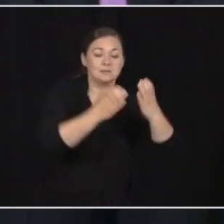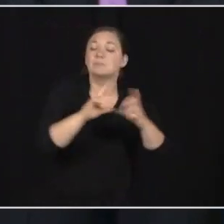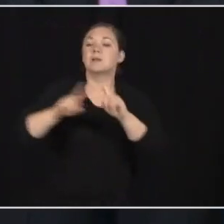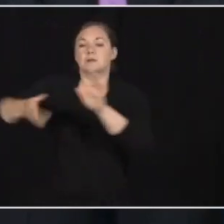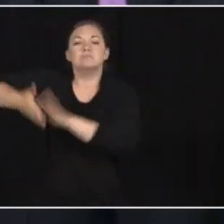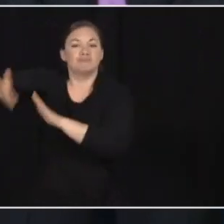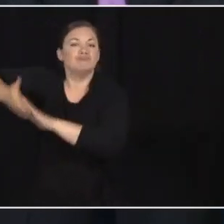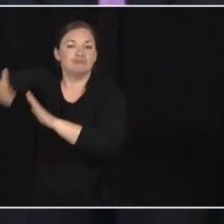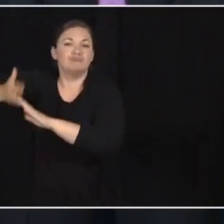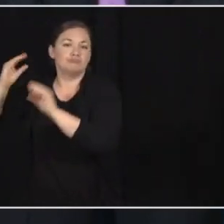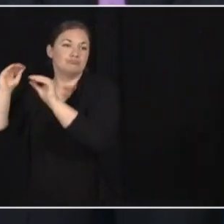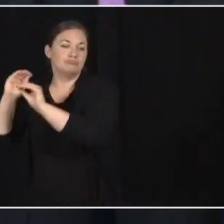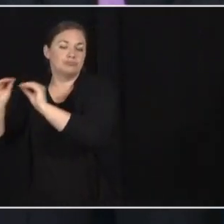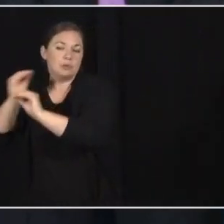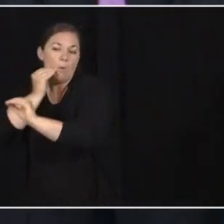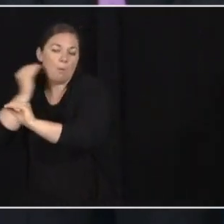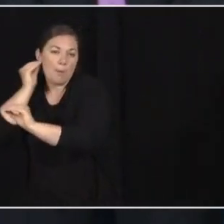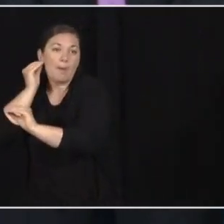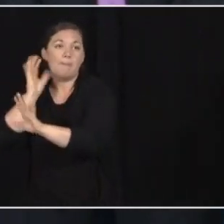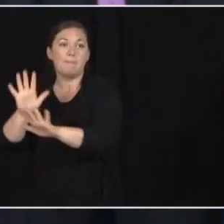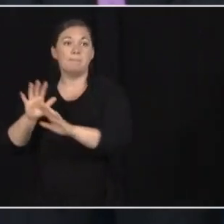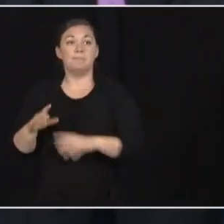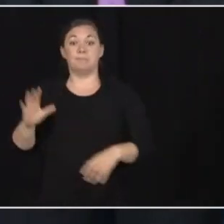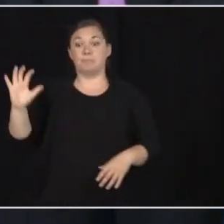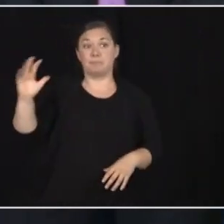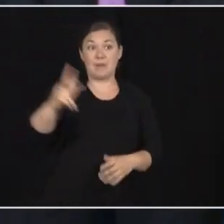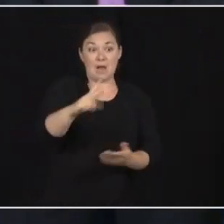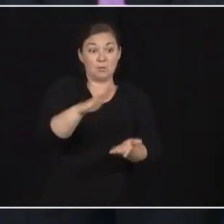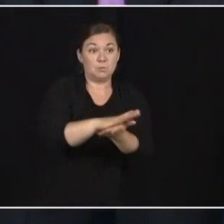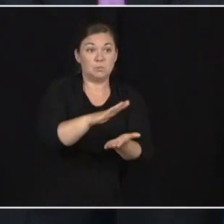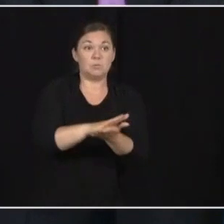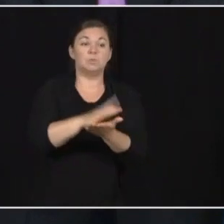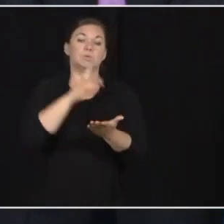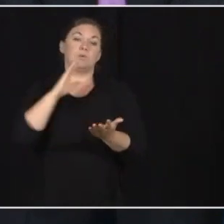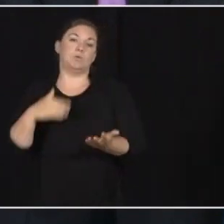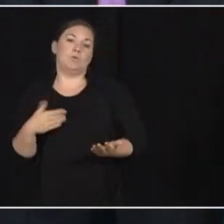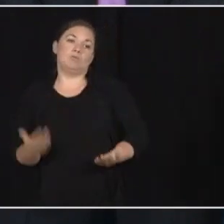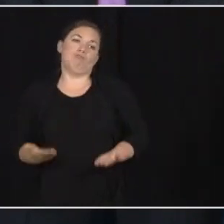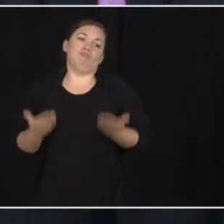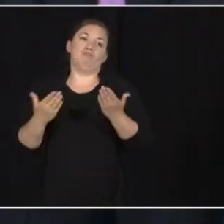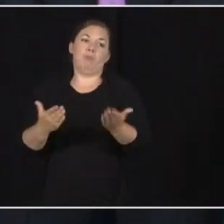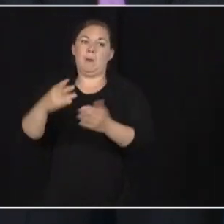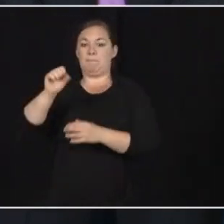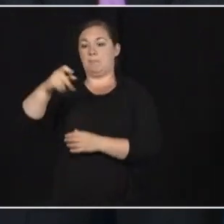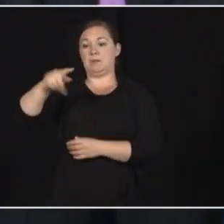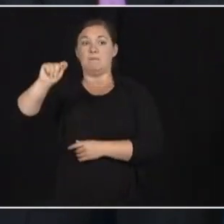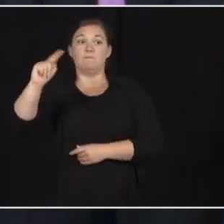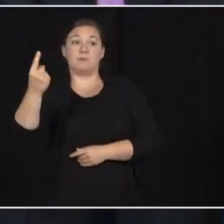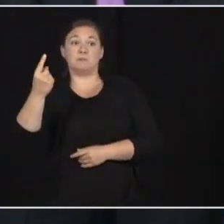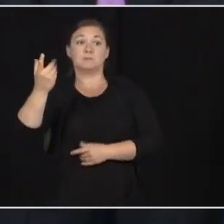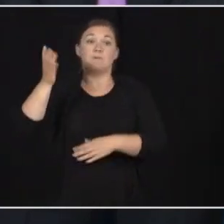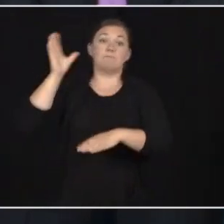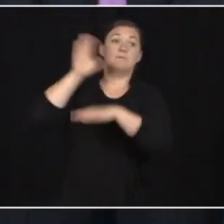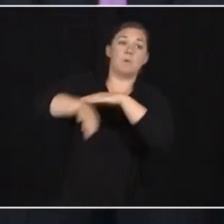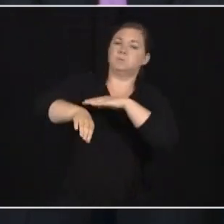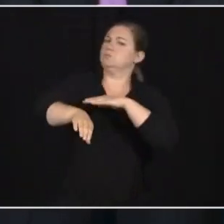We want to get acclimated to going back to school. That was a suggestion. No one is going to but a gun